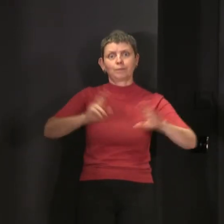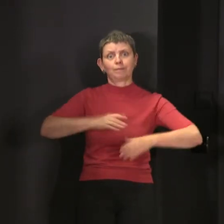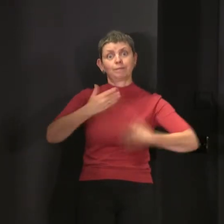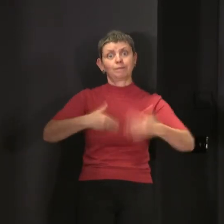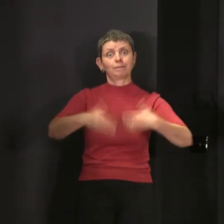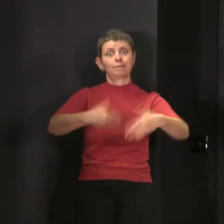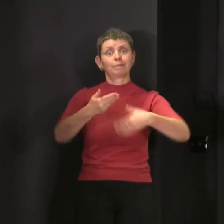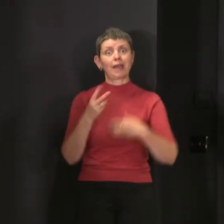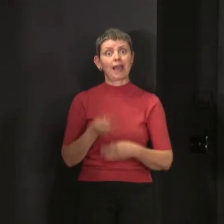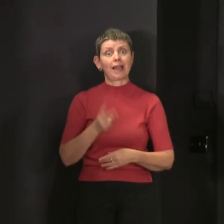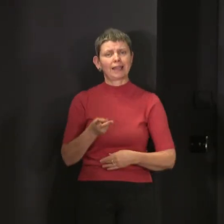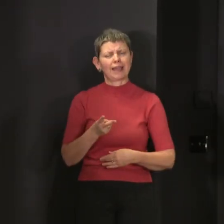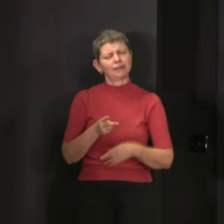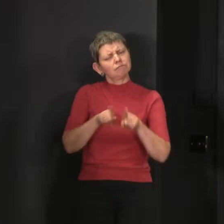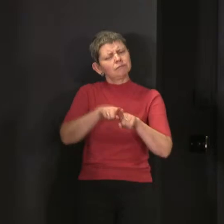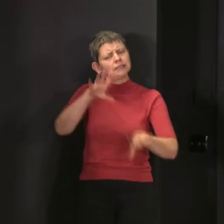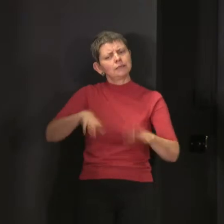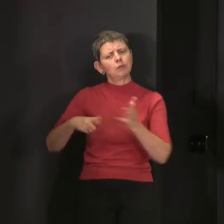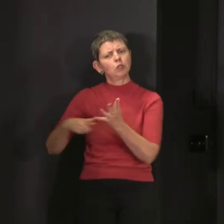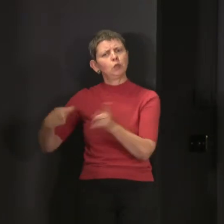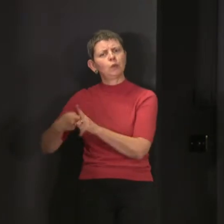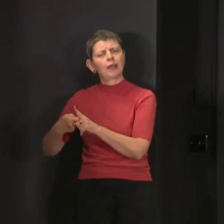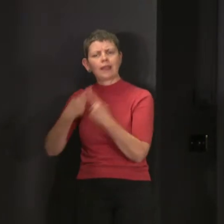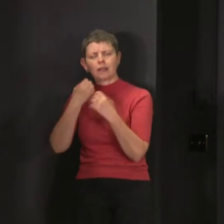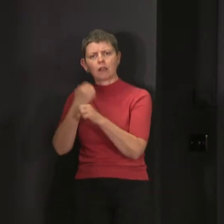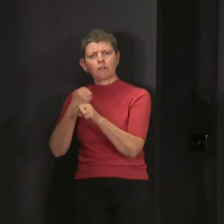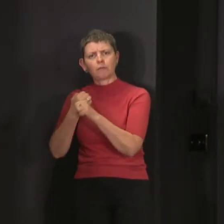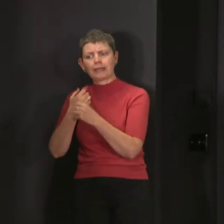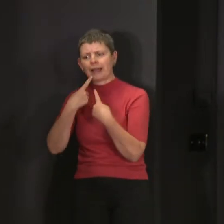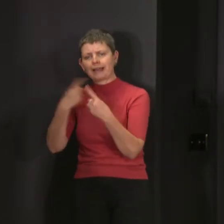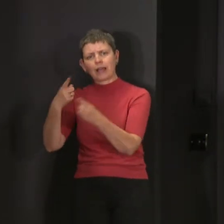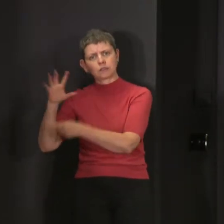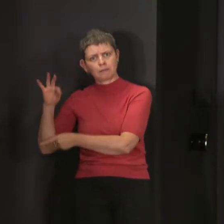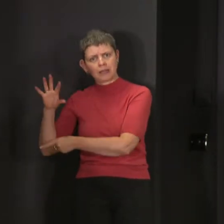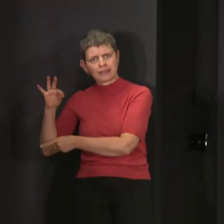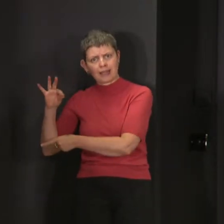to what the UK government announced on Monday. But there are of course no consequentials